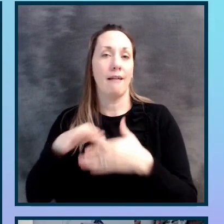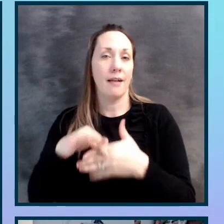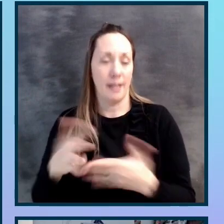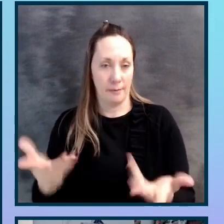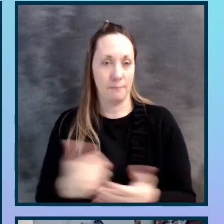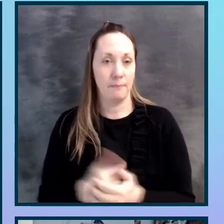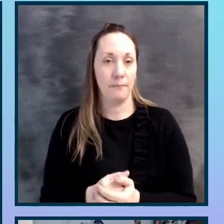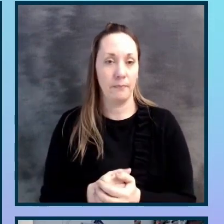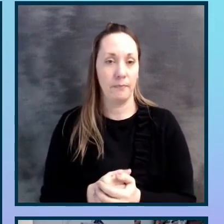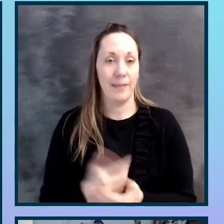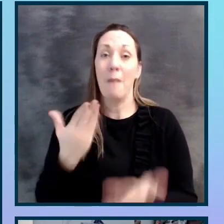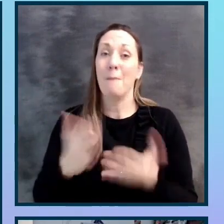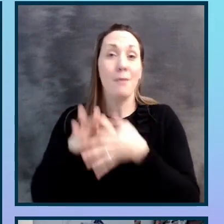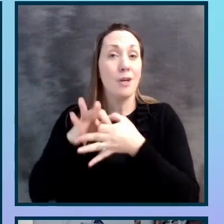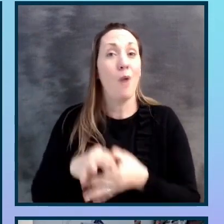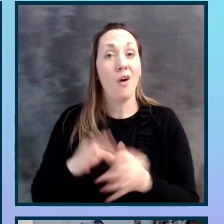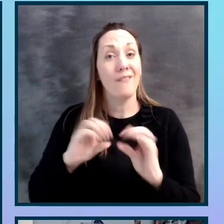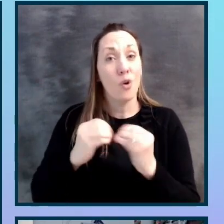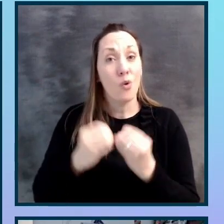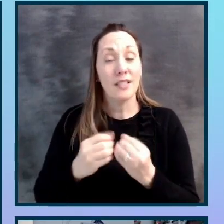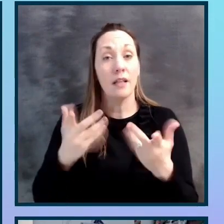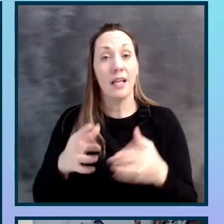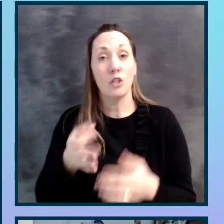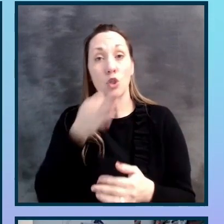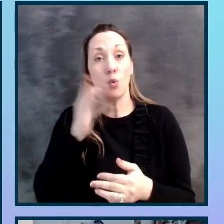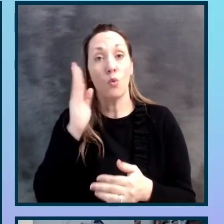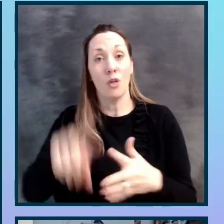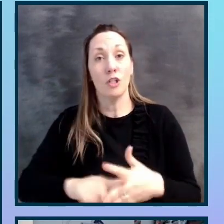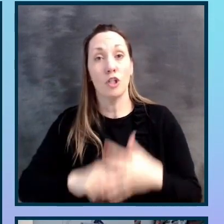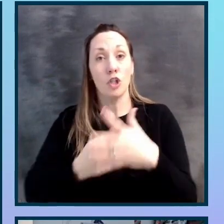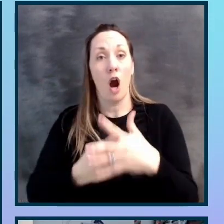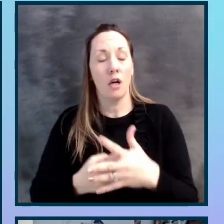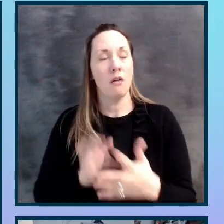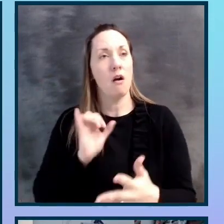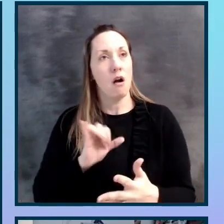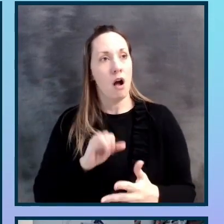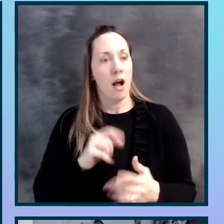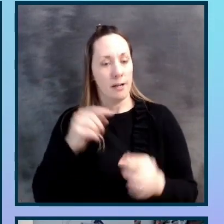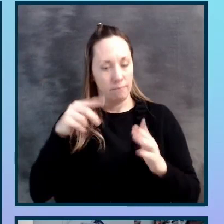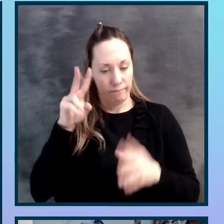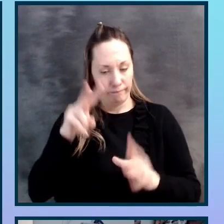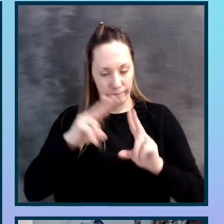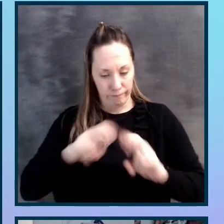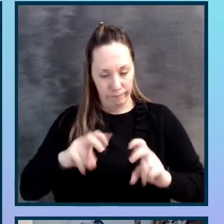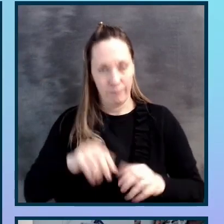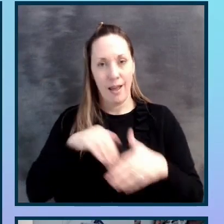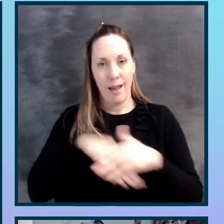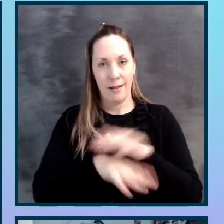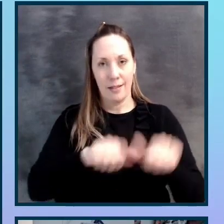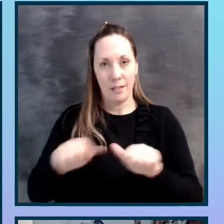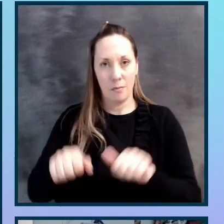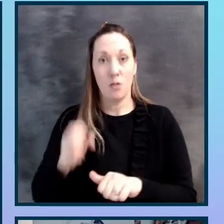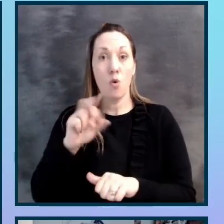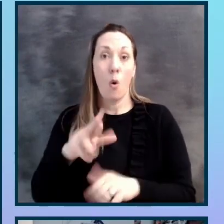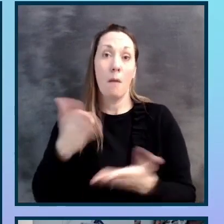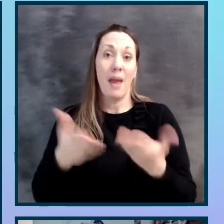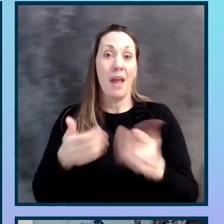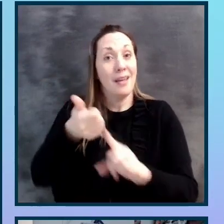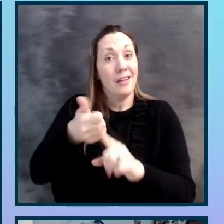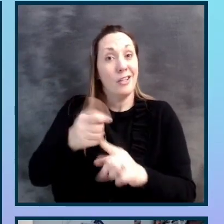Maybe you're part of an organization that's about to start diving into accessibility, or perhaps you've just started, what does it feel like?